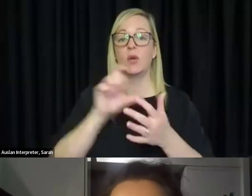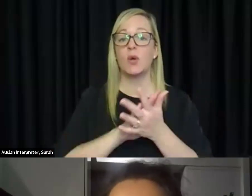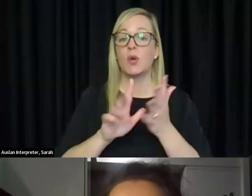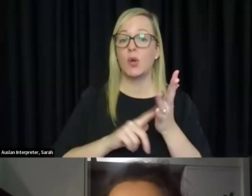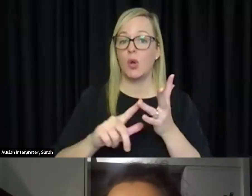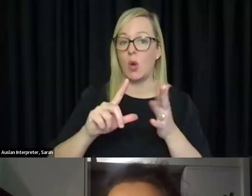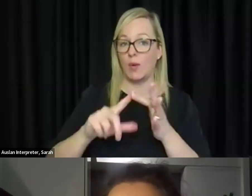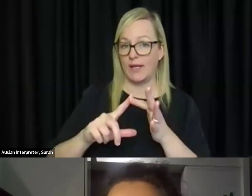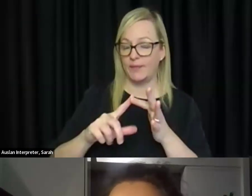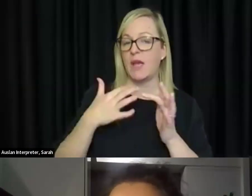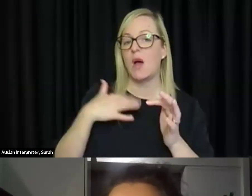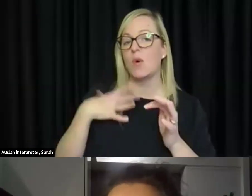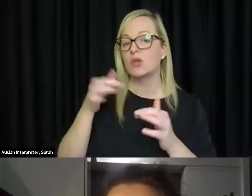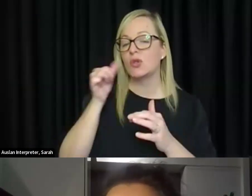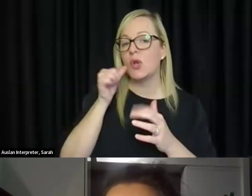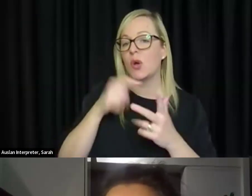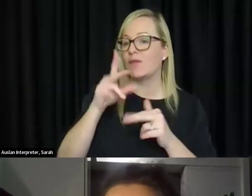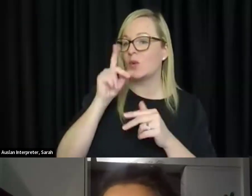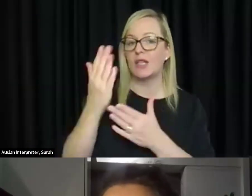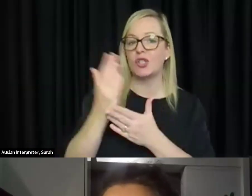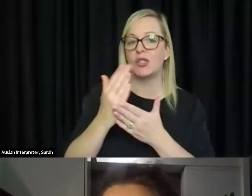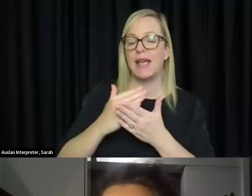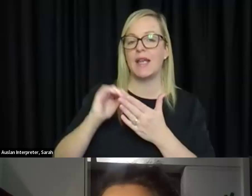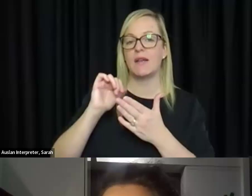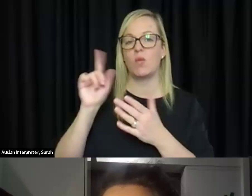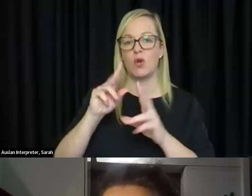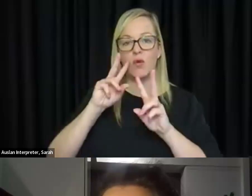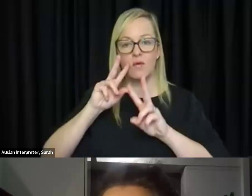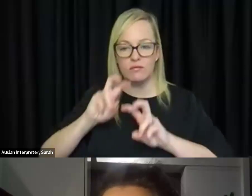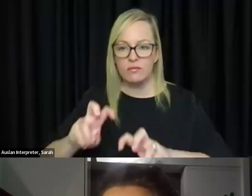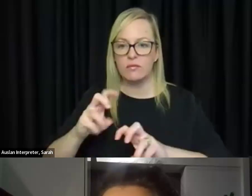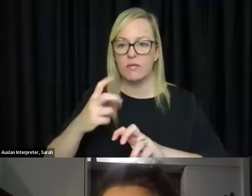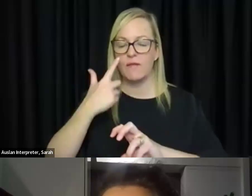like to know if you can please share the key findings from your research from the trail of